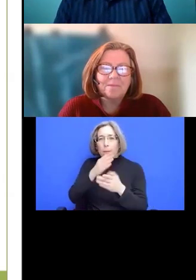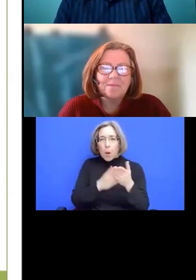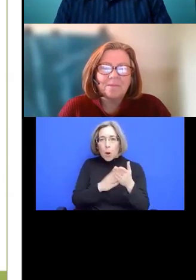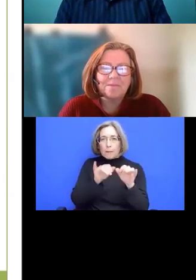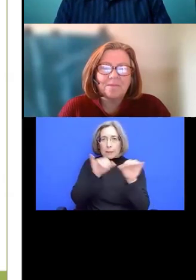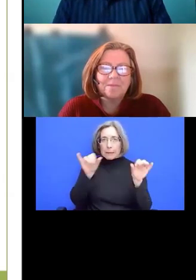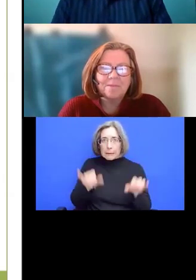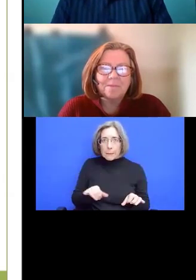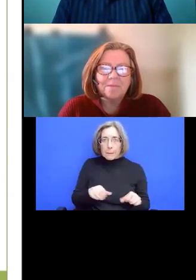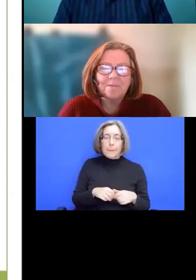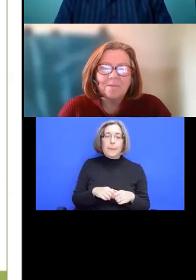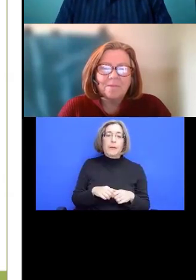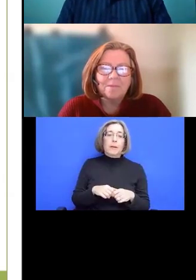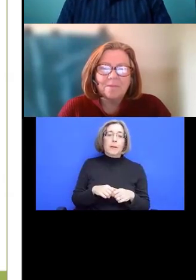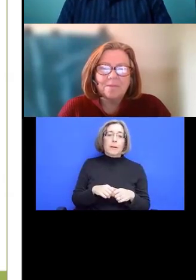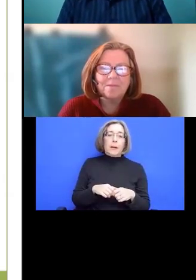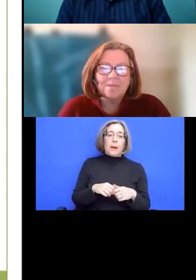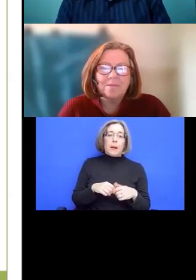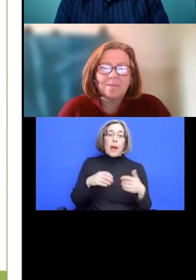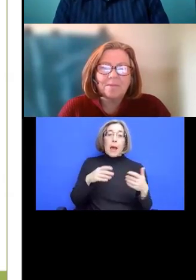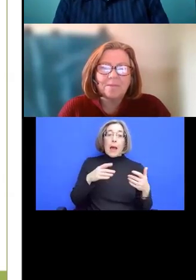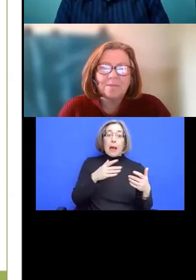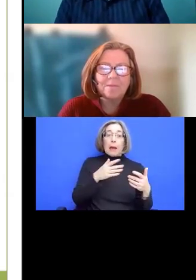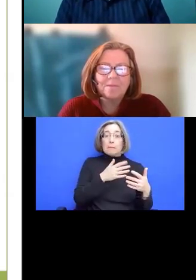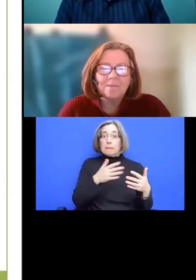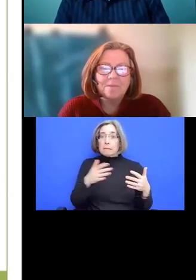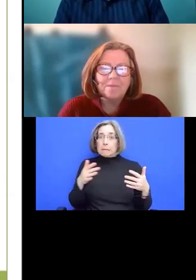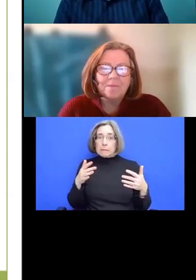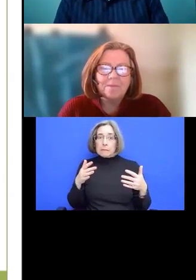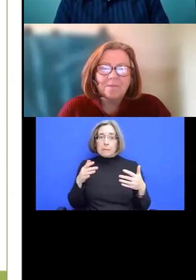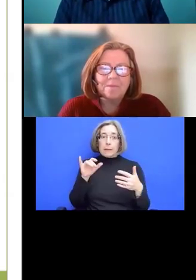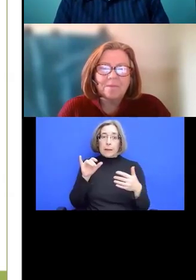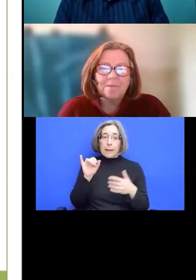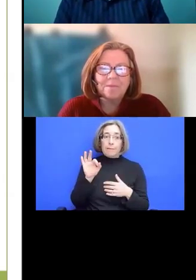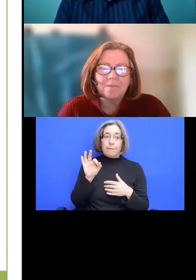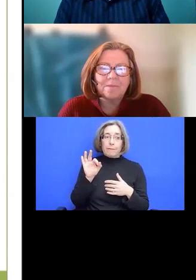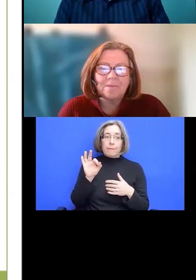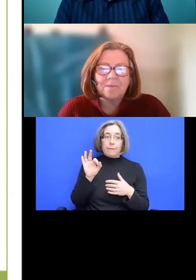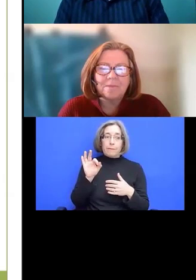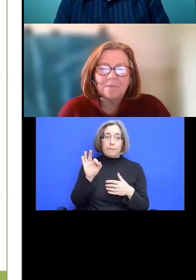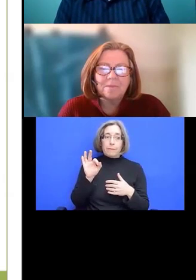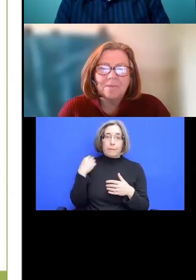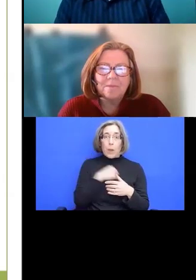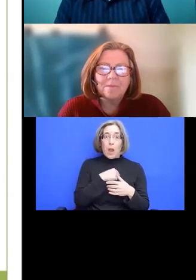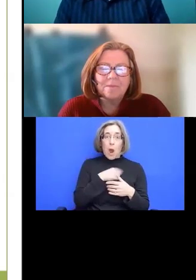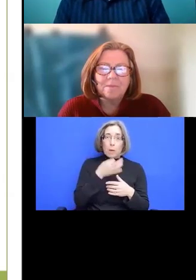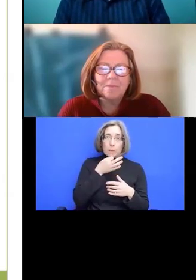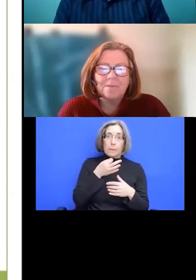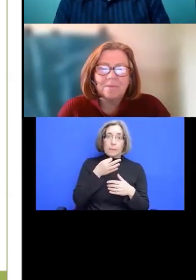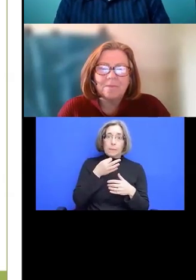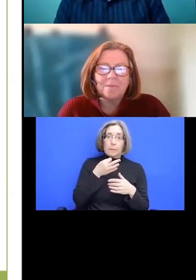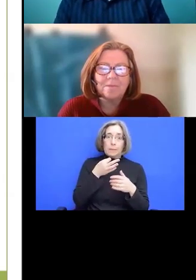and try to end up with, if we're very diligent, with some of the close out processes.